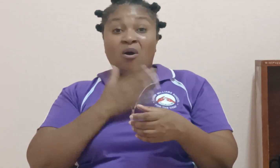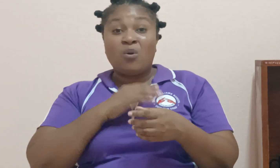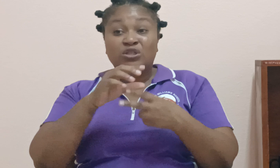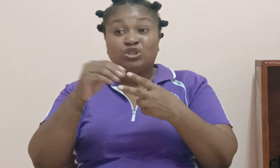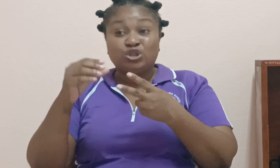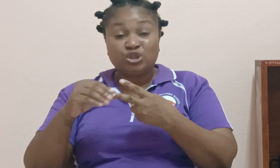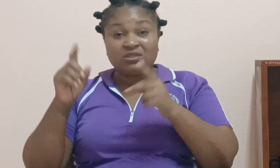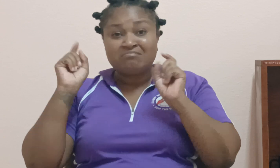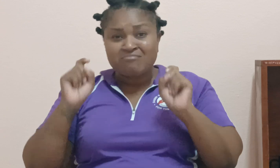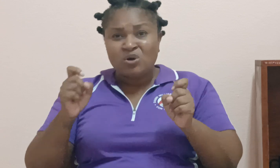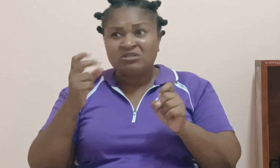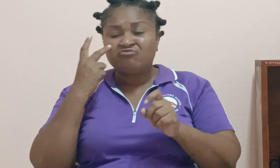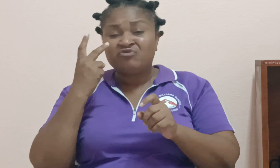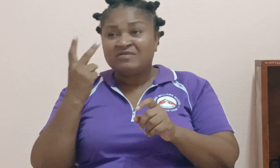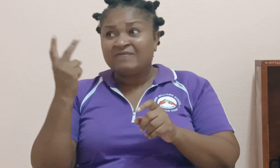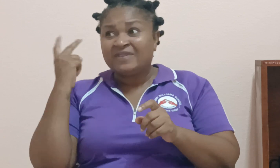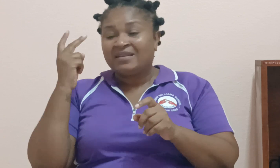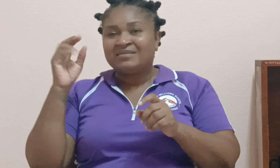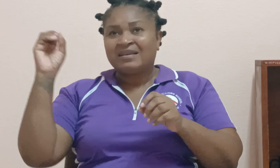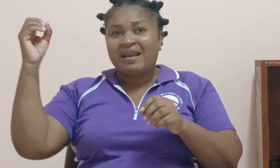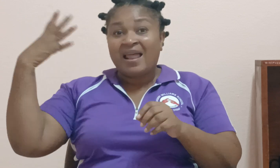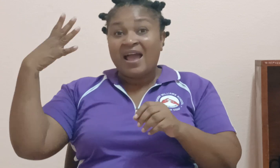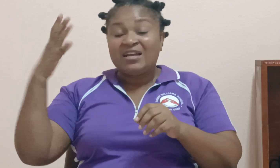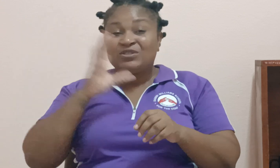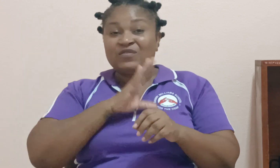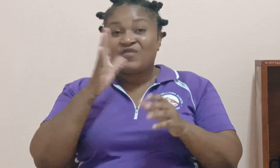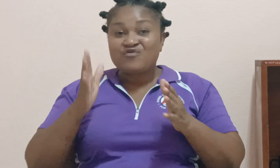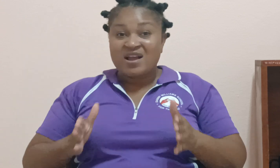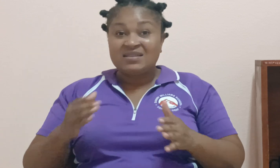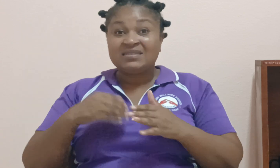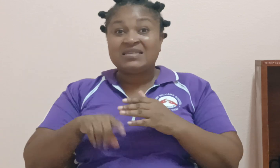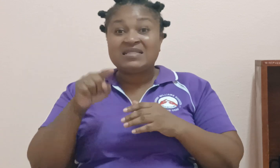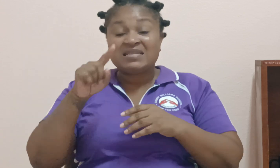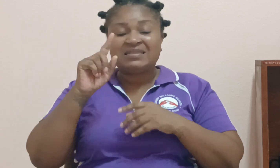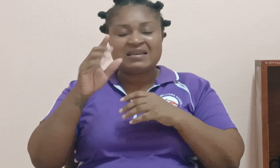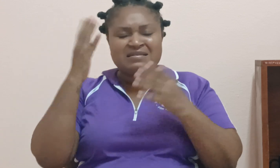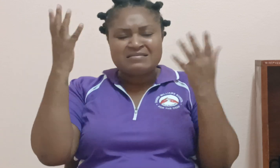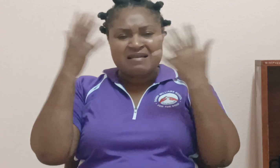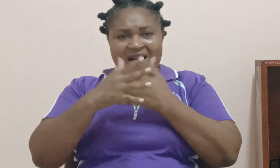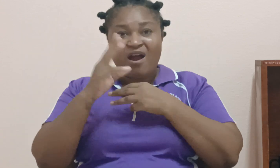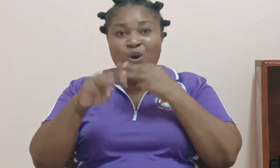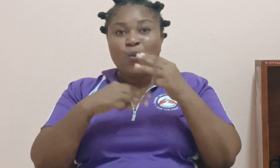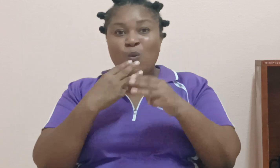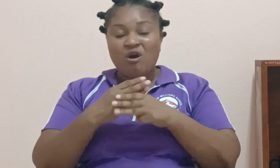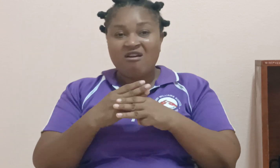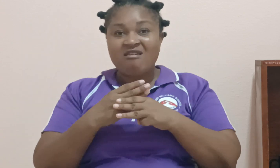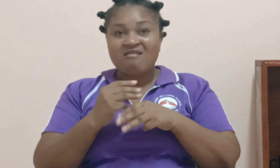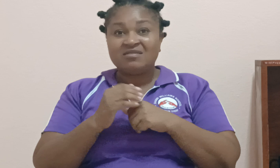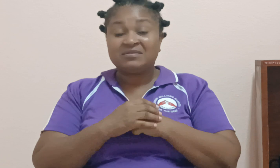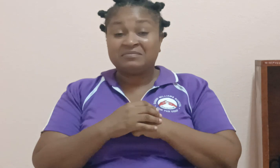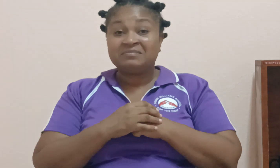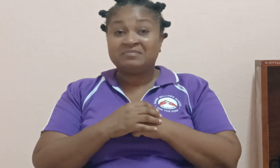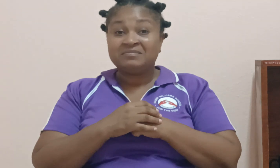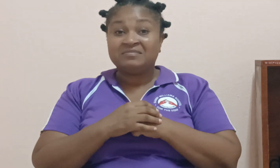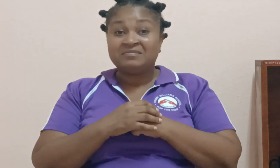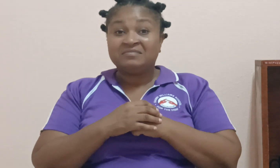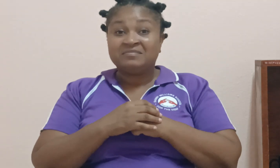should reflect the light of Christ in this dark world.